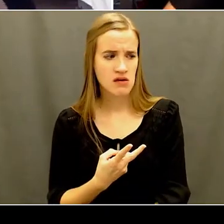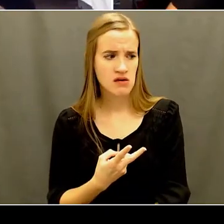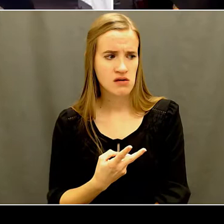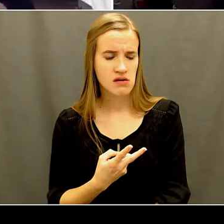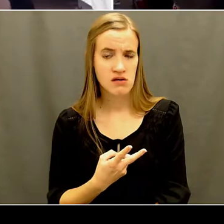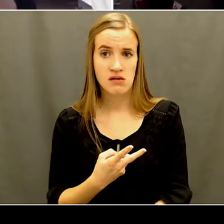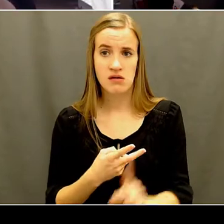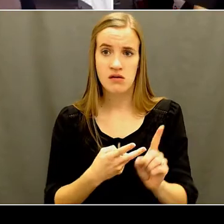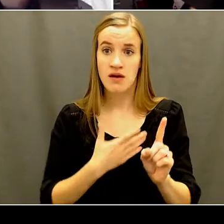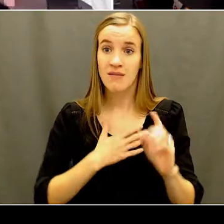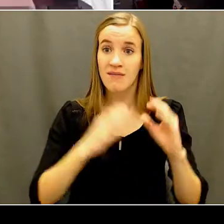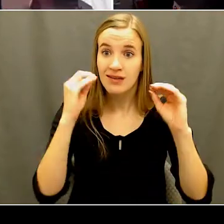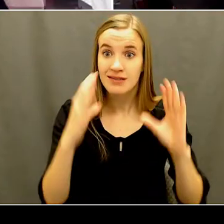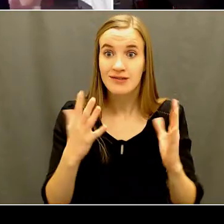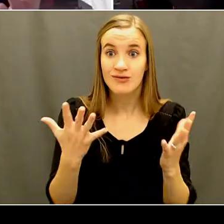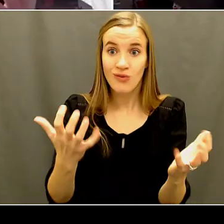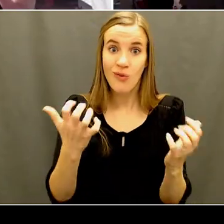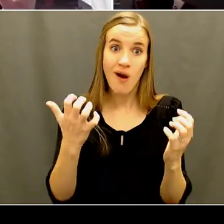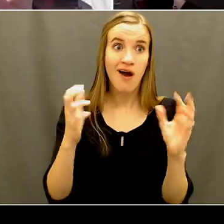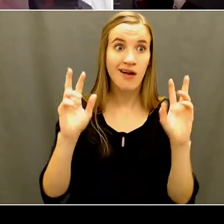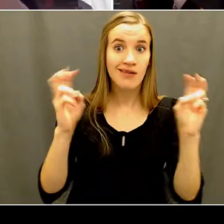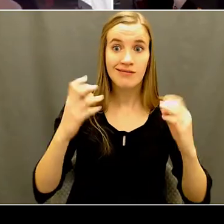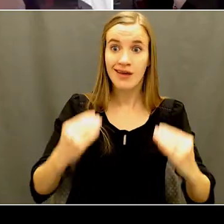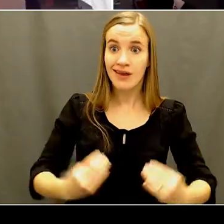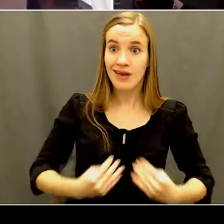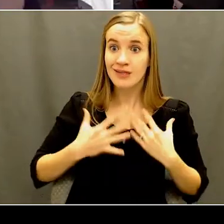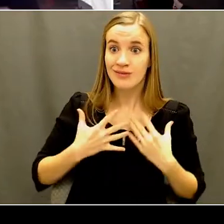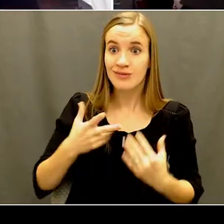that's what it was called. I didn't have that framework yet, but I knew that's